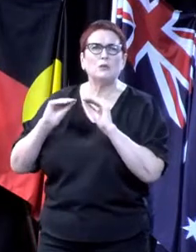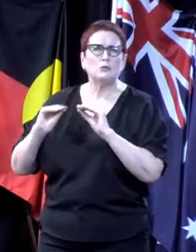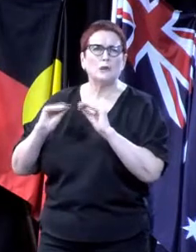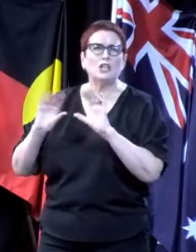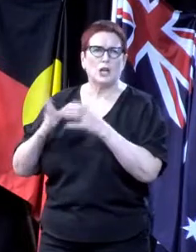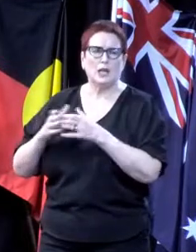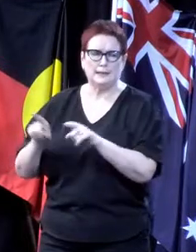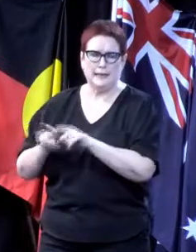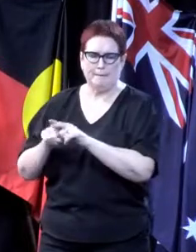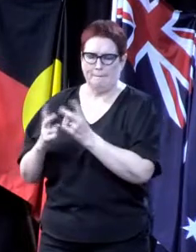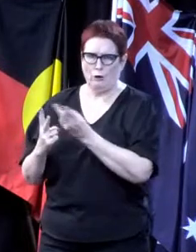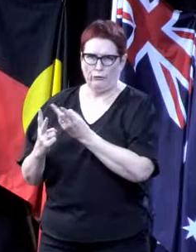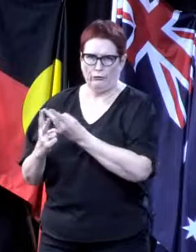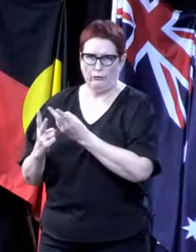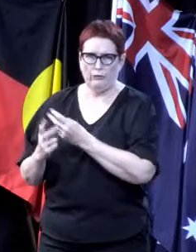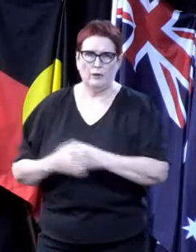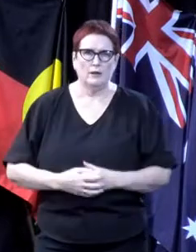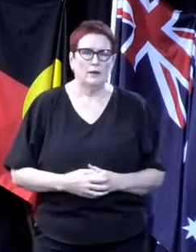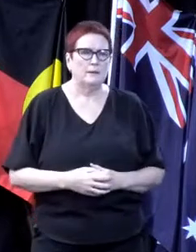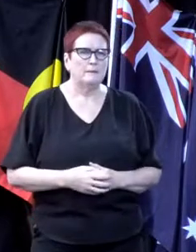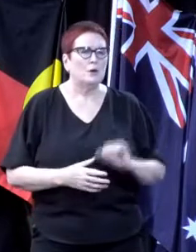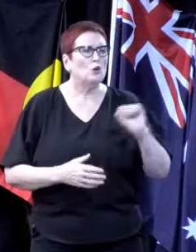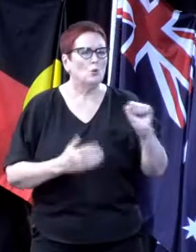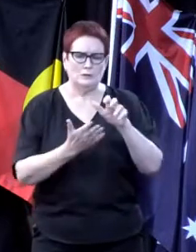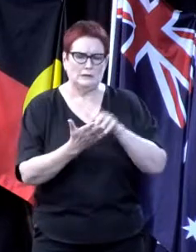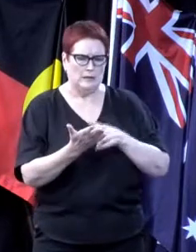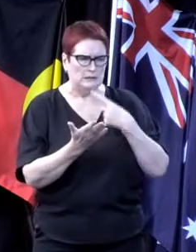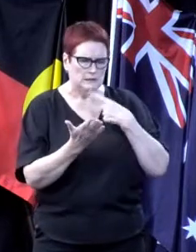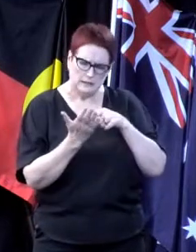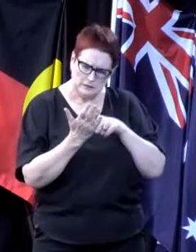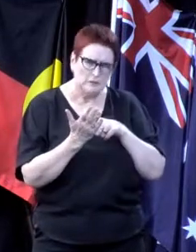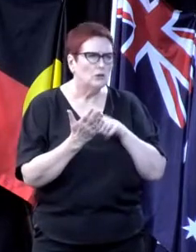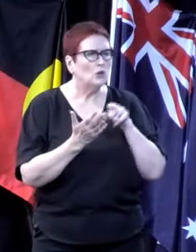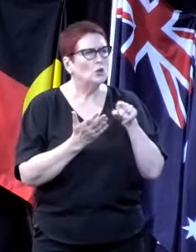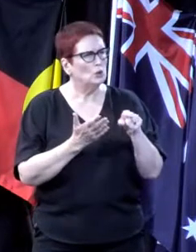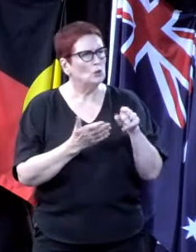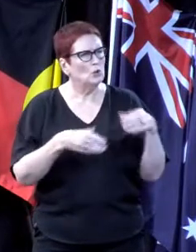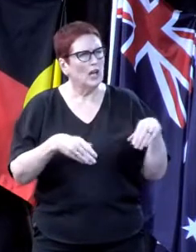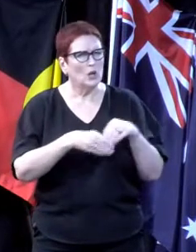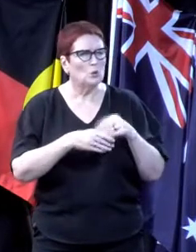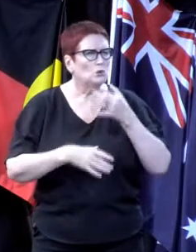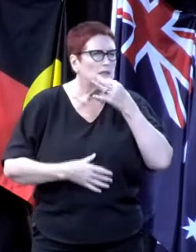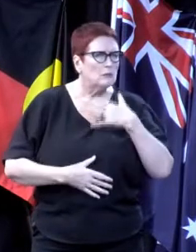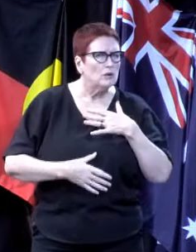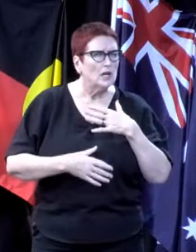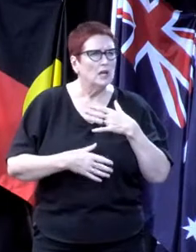OK, now, your statement tells me that your allocation included acting as a 0.2 HOSES.